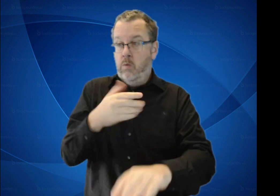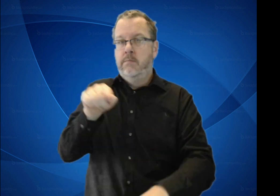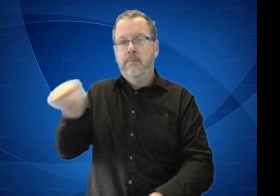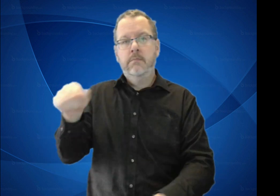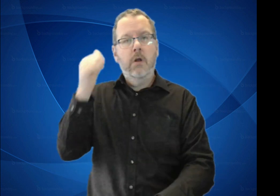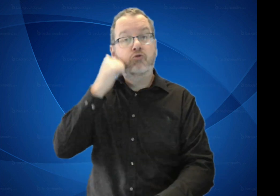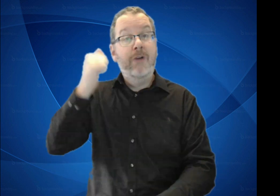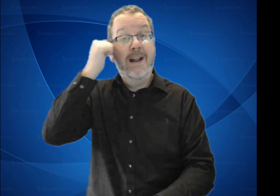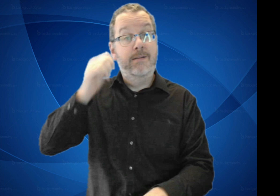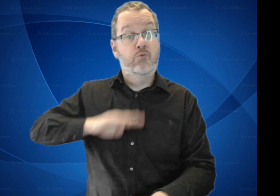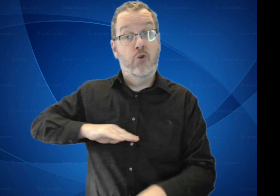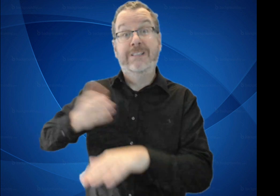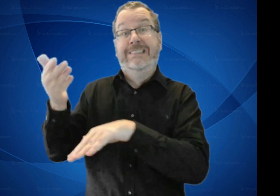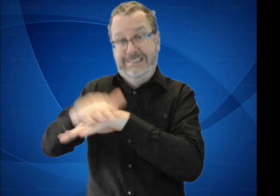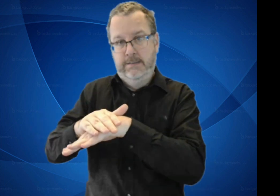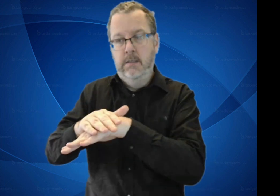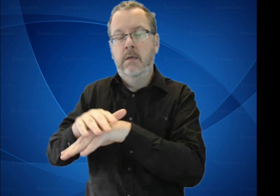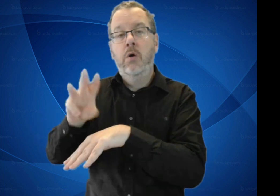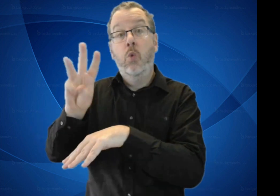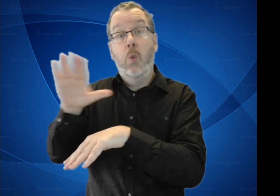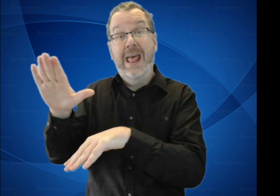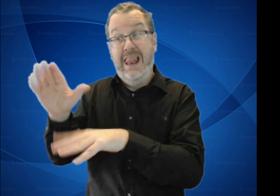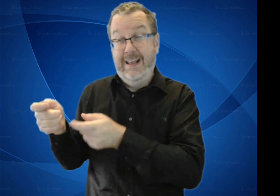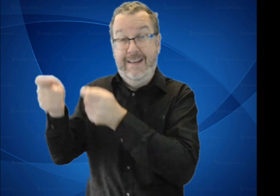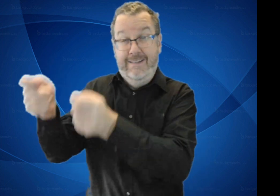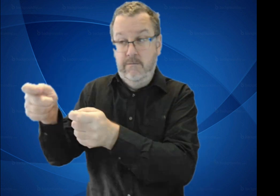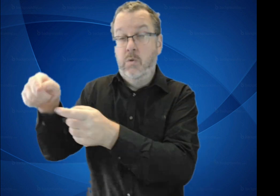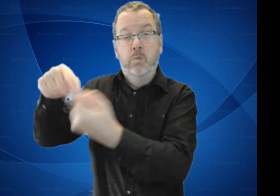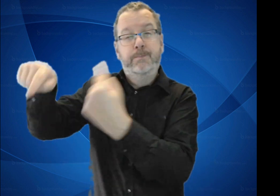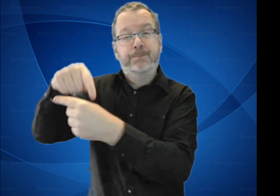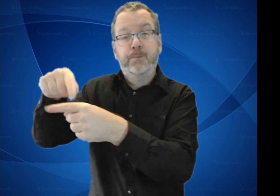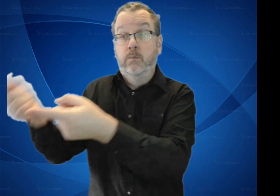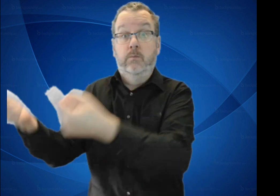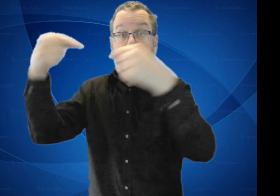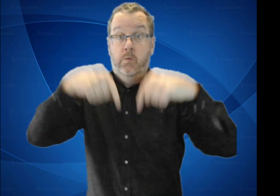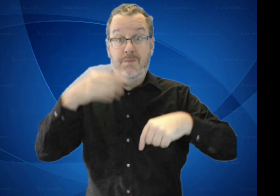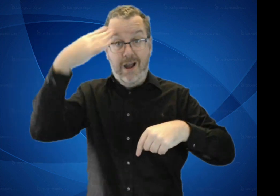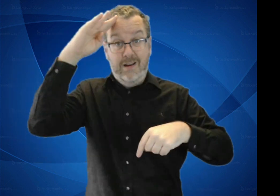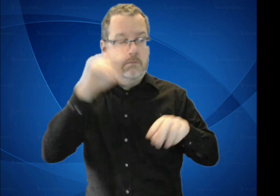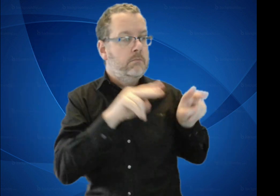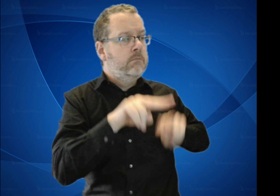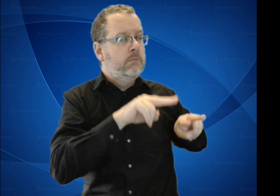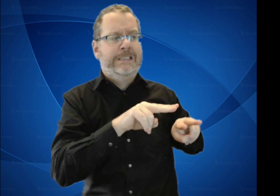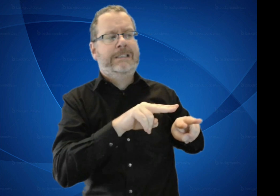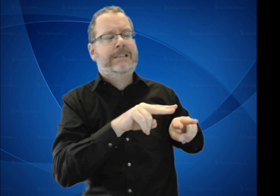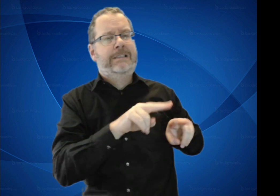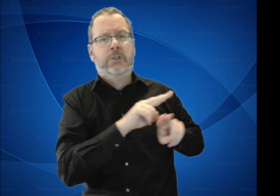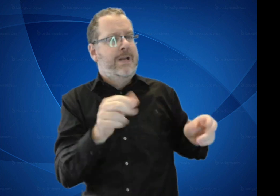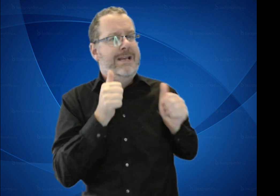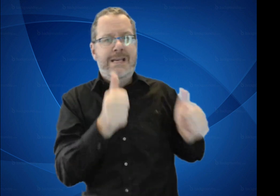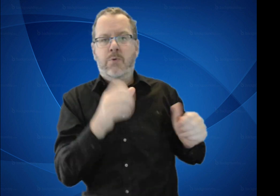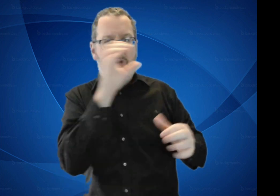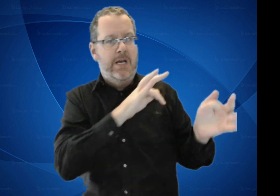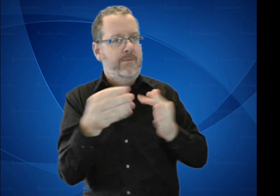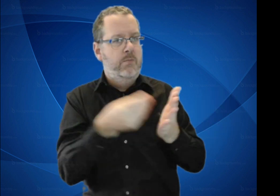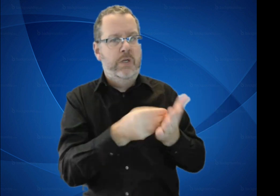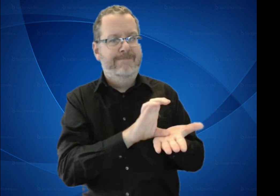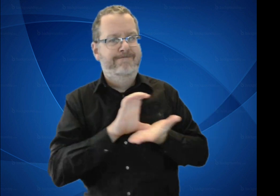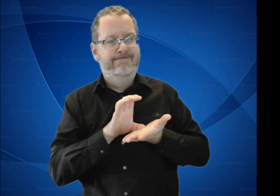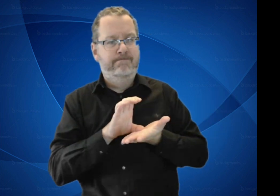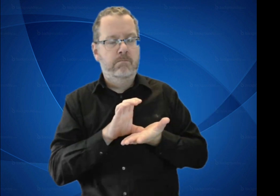We know that the Australian executors didn't deem Cornelius able to manage his fortune by himself,